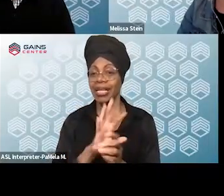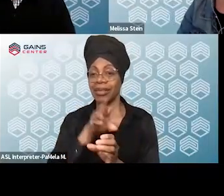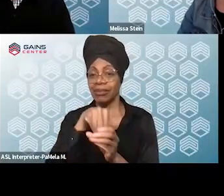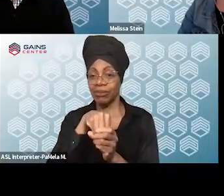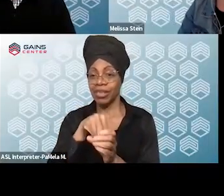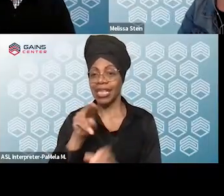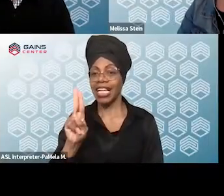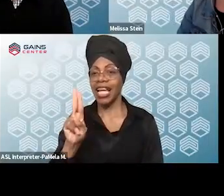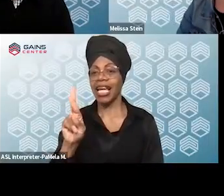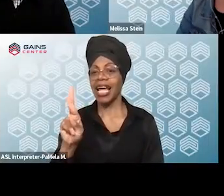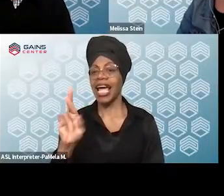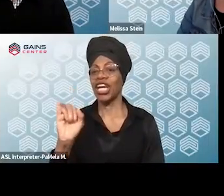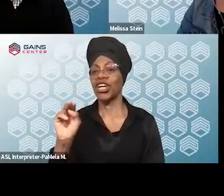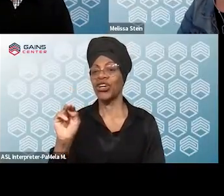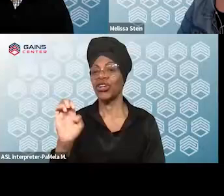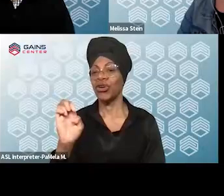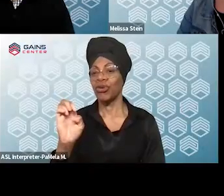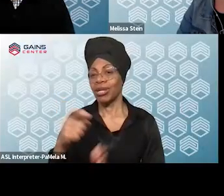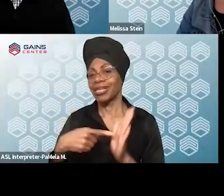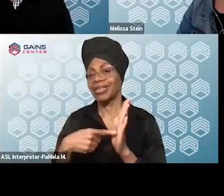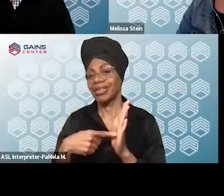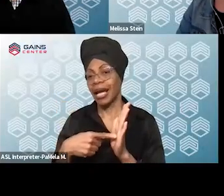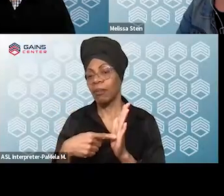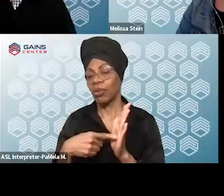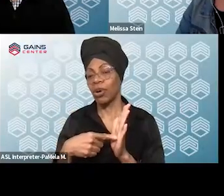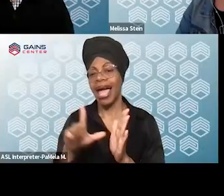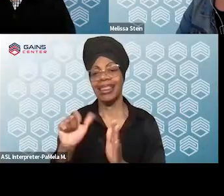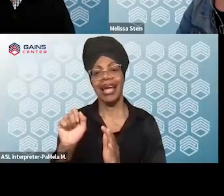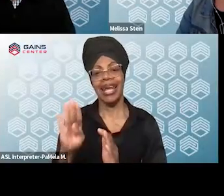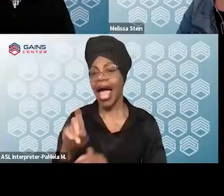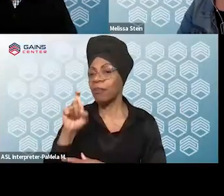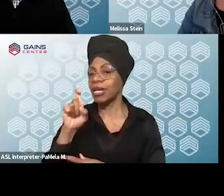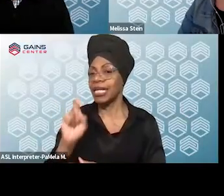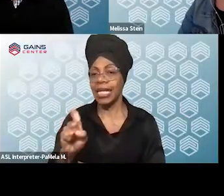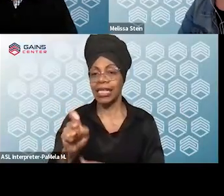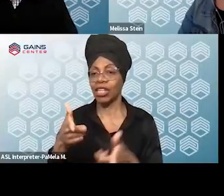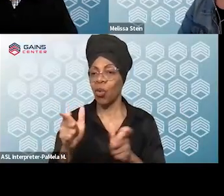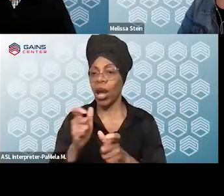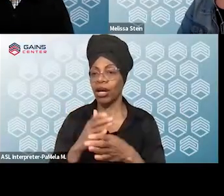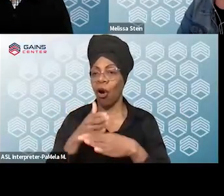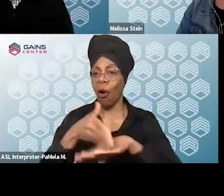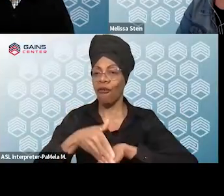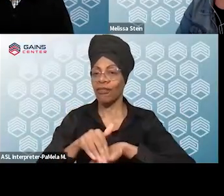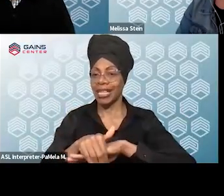And so the laboratory needs it overnight. So, there's a significant cost